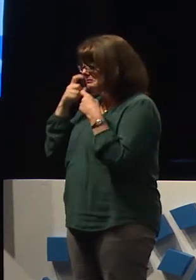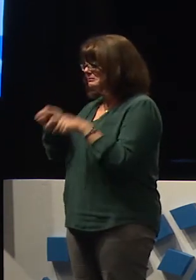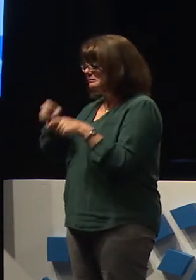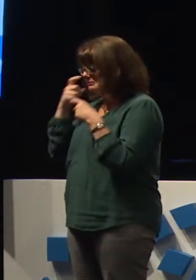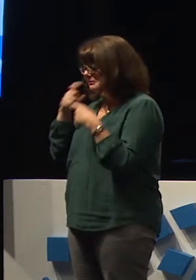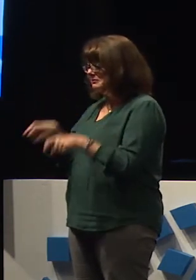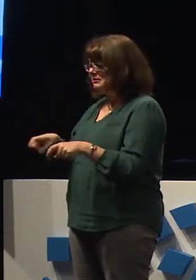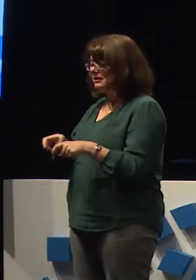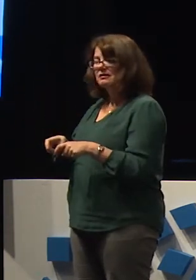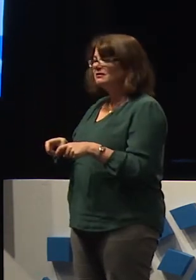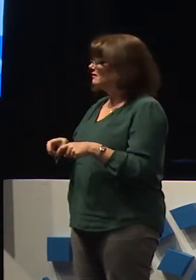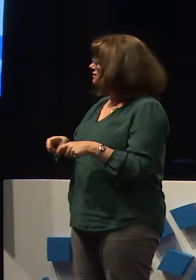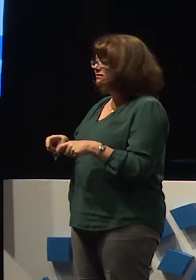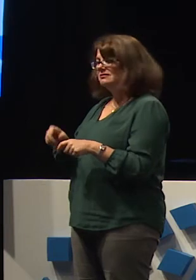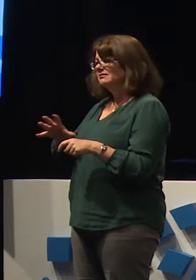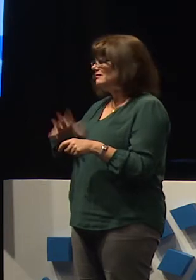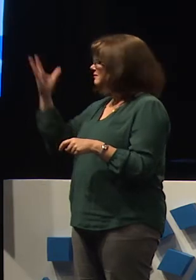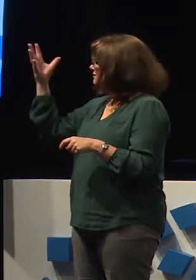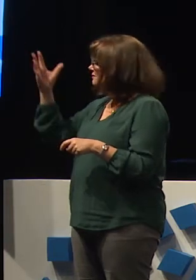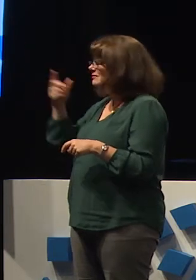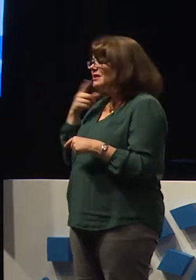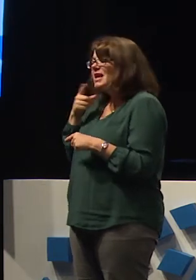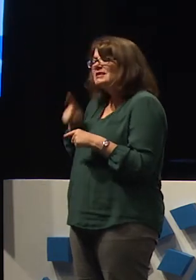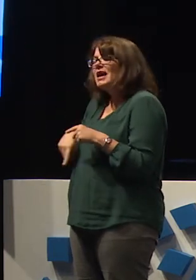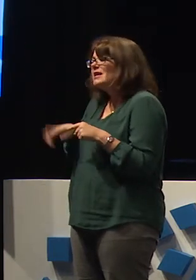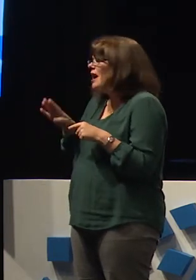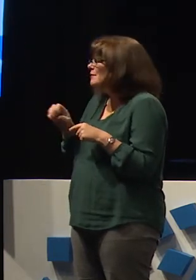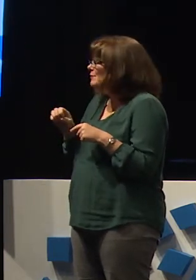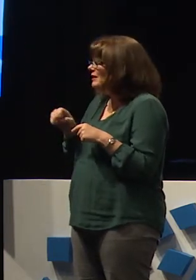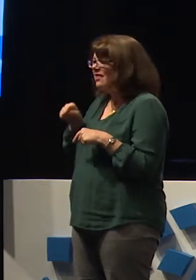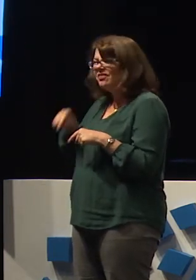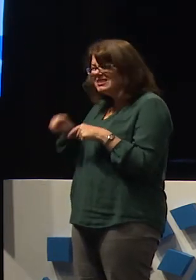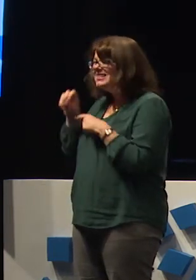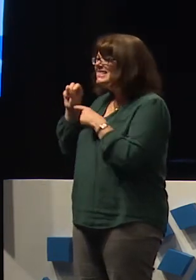change this cannot be either this is Silicon Valley and we have such